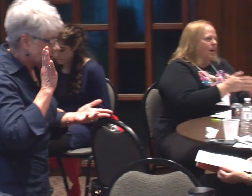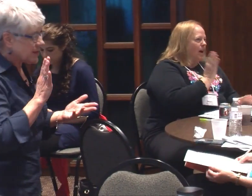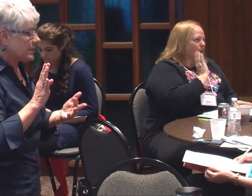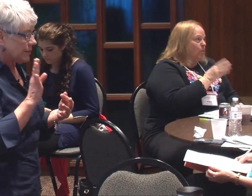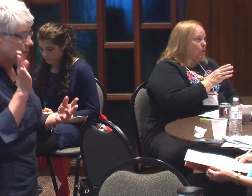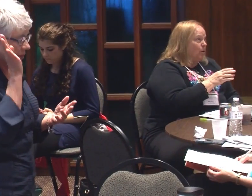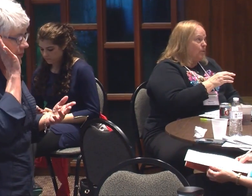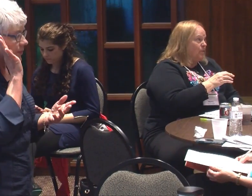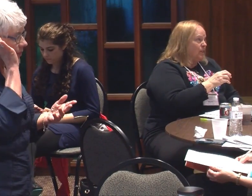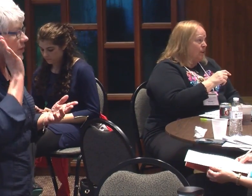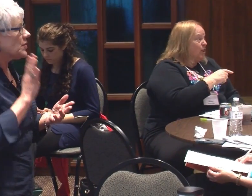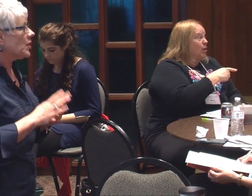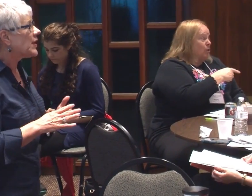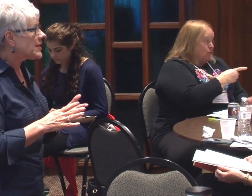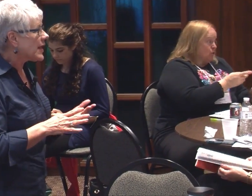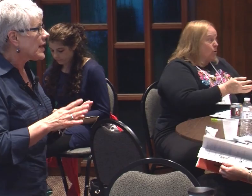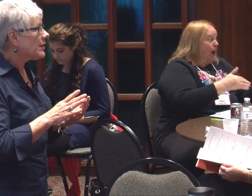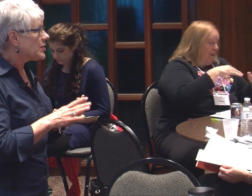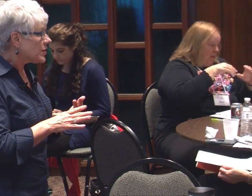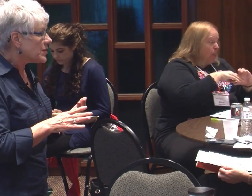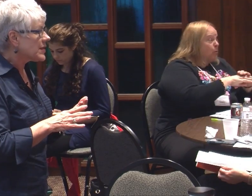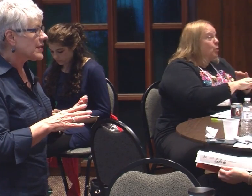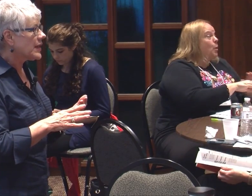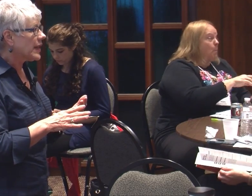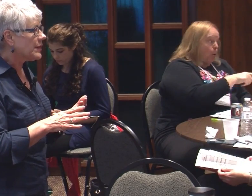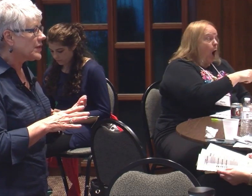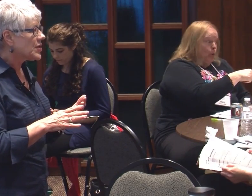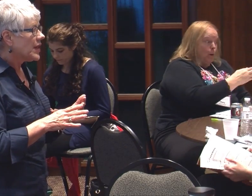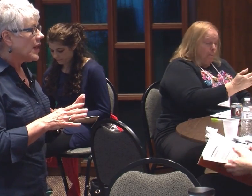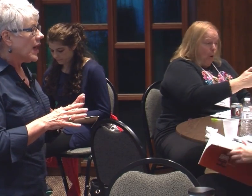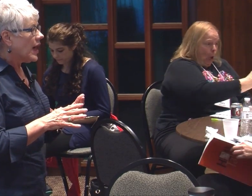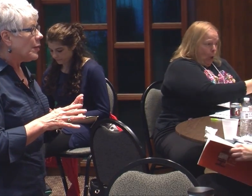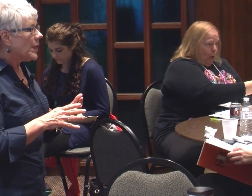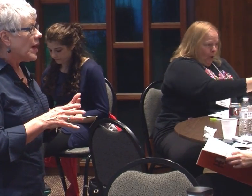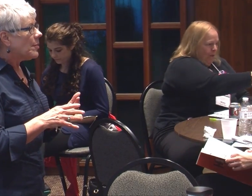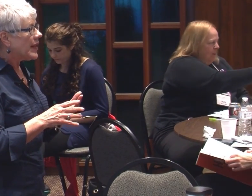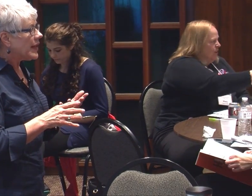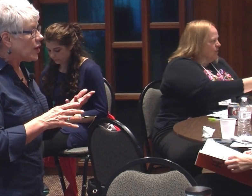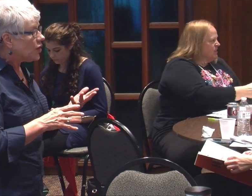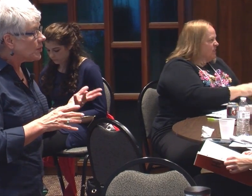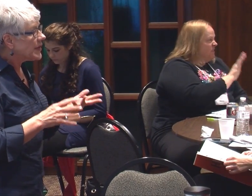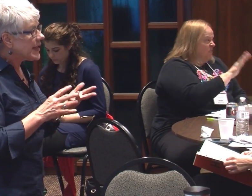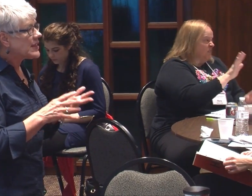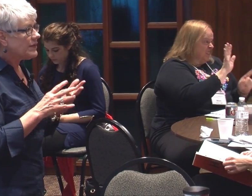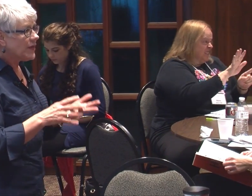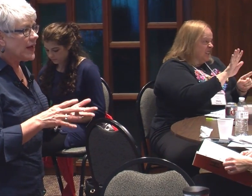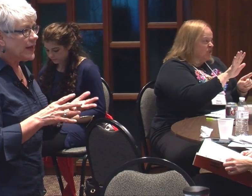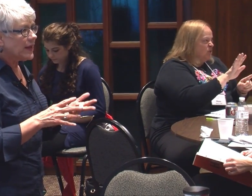is learning sign language or using sign language, but you will need to find a